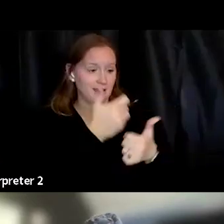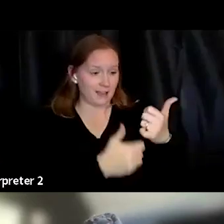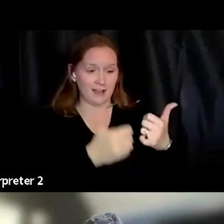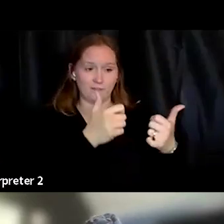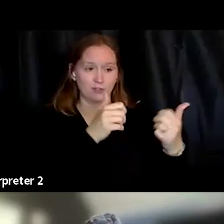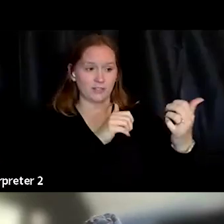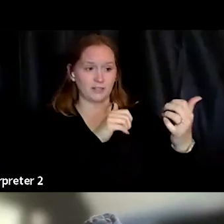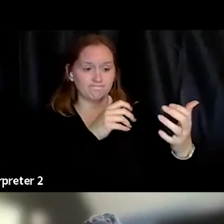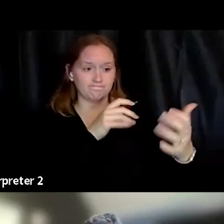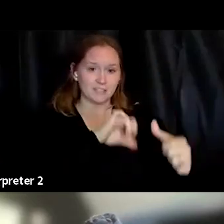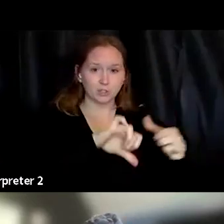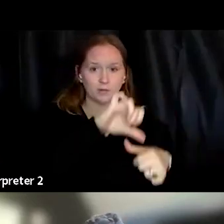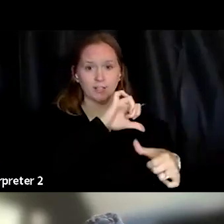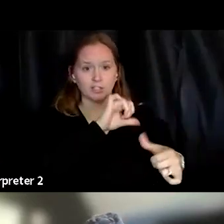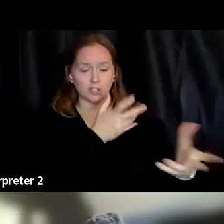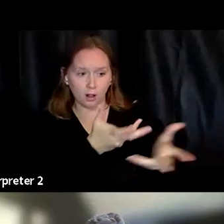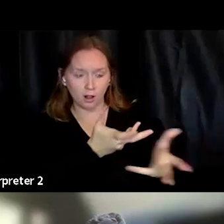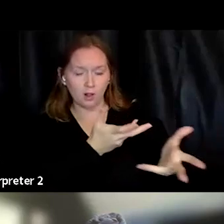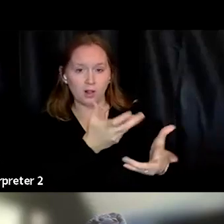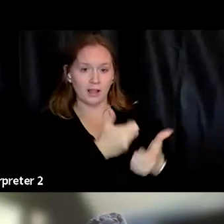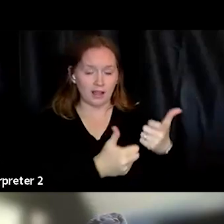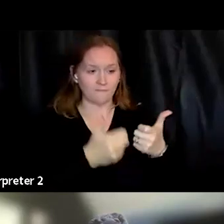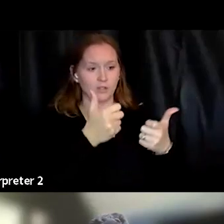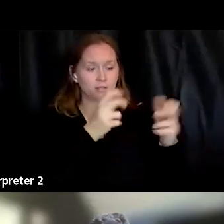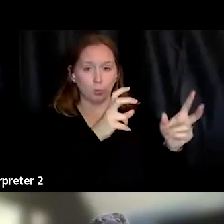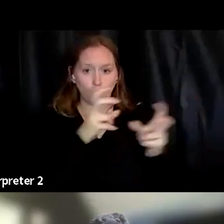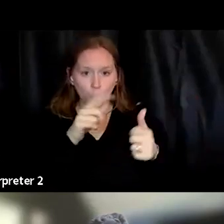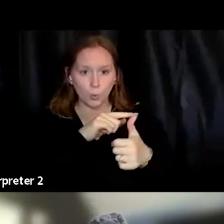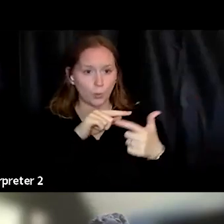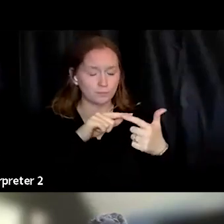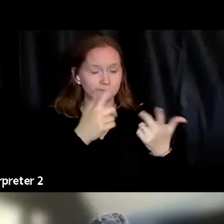every, you know, kind of instance or dialogue